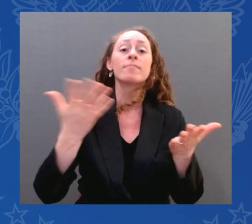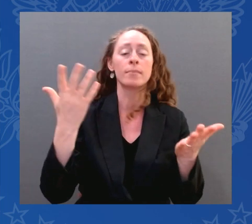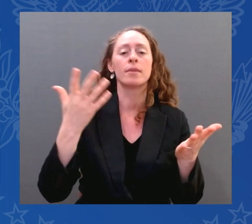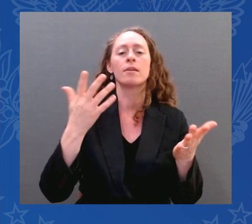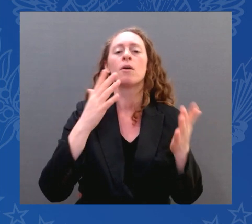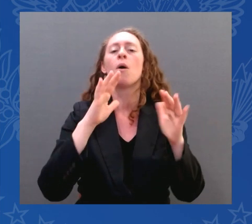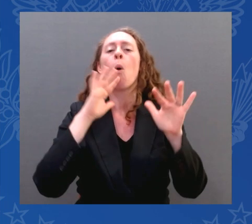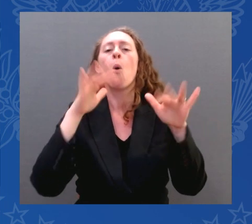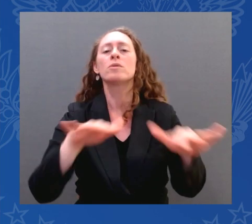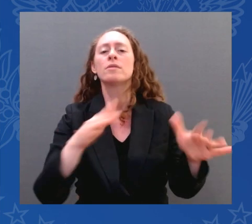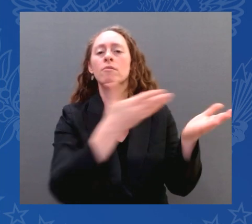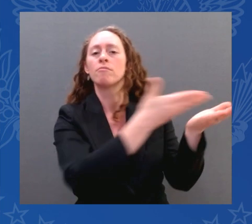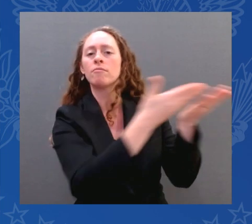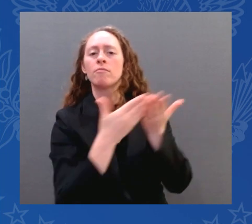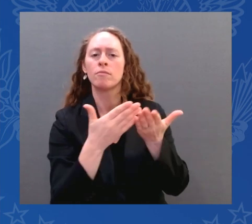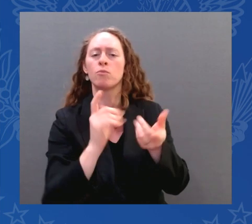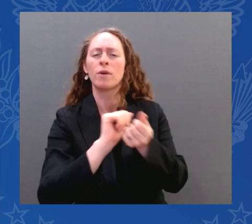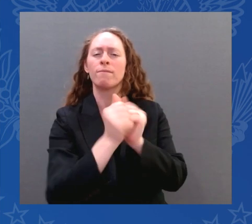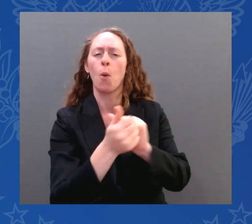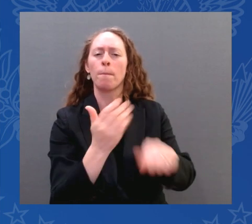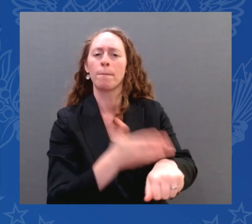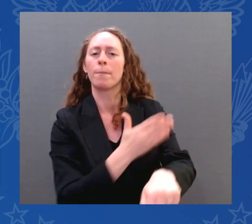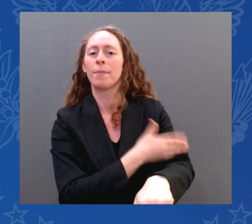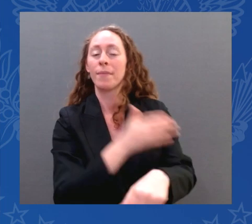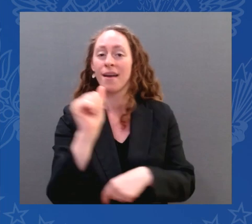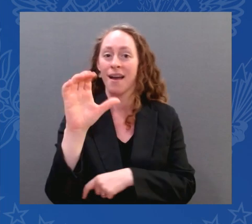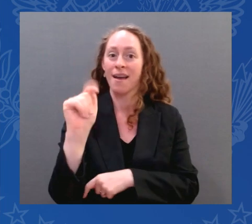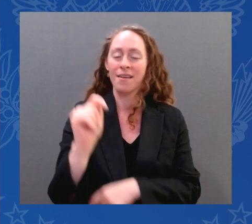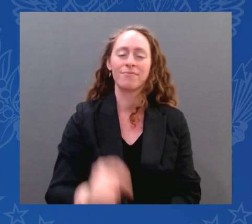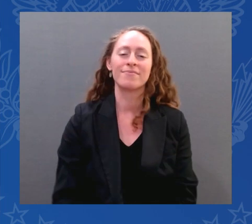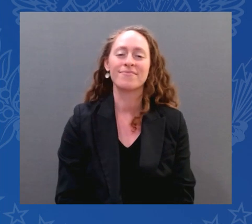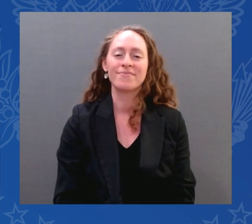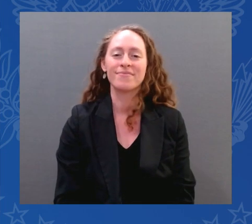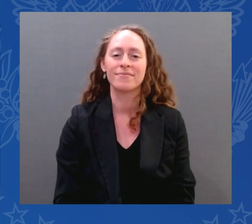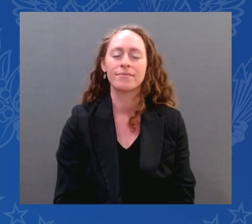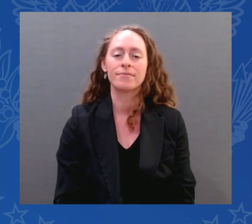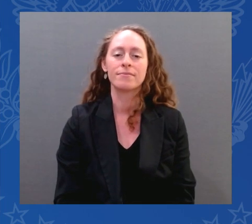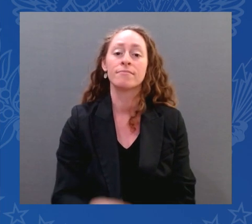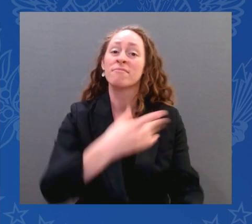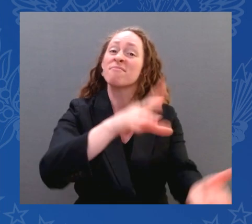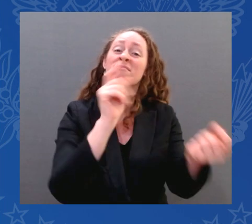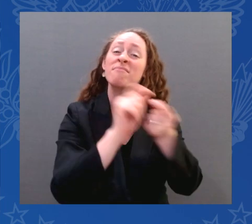taking advantage of American families, farmers, ranchers, and businesses, and to bring down prices